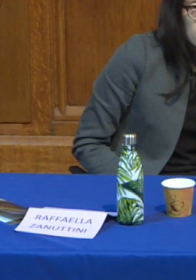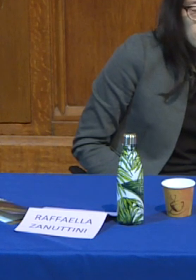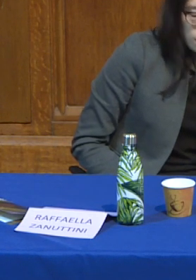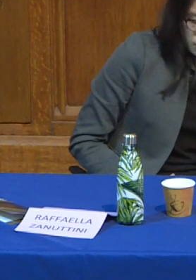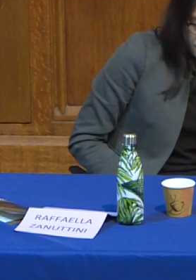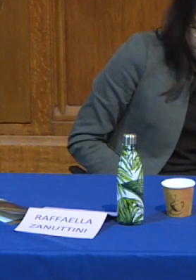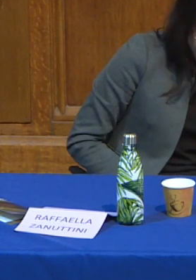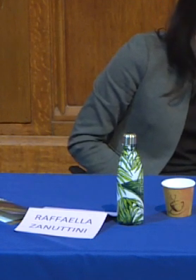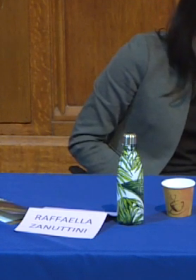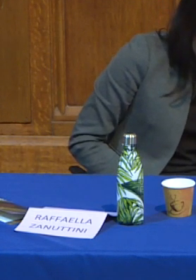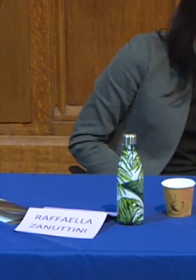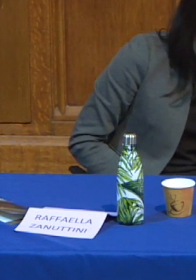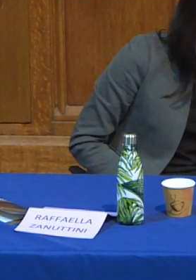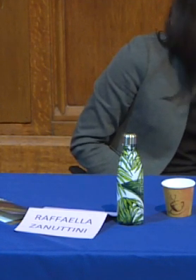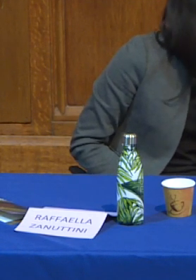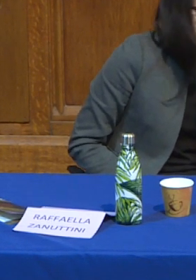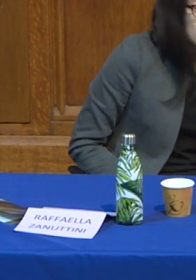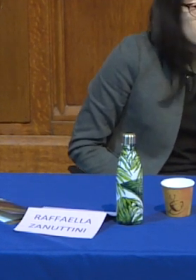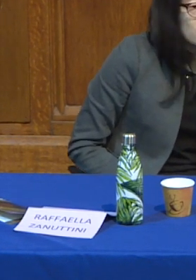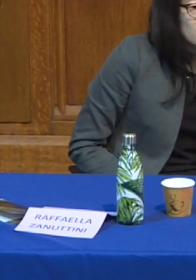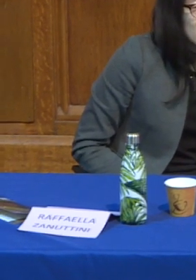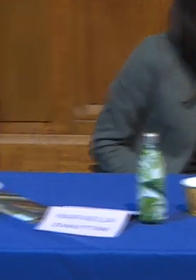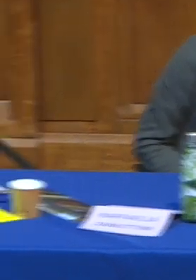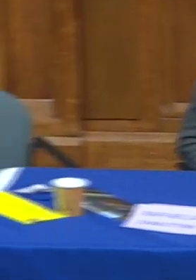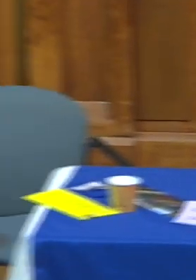[Audience Member] I already spoke so I'm happy to give up the mic to somebody who hasn't.